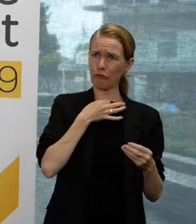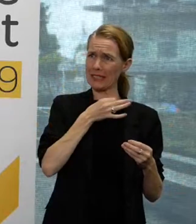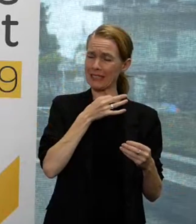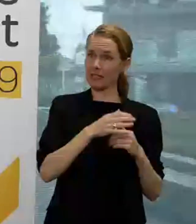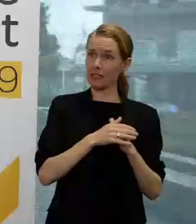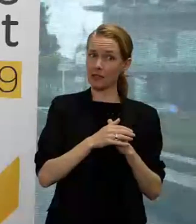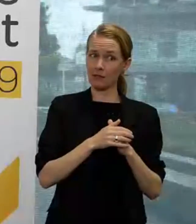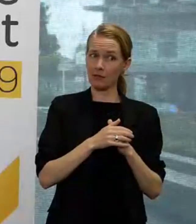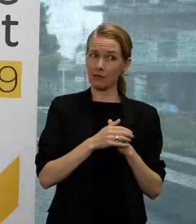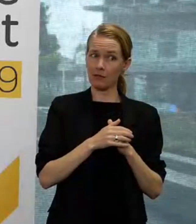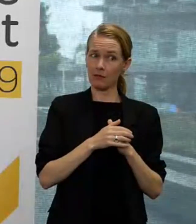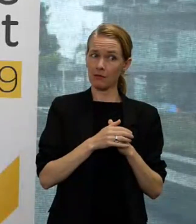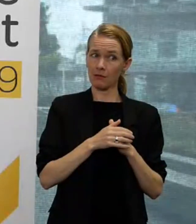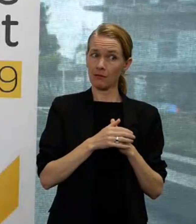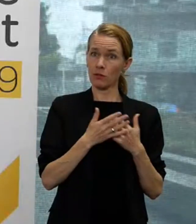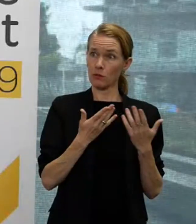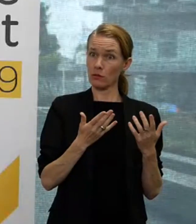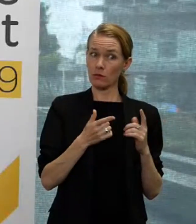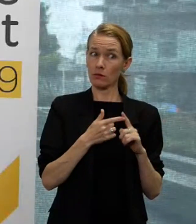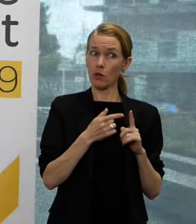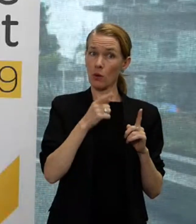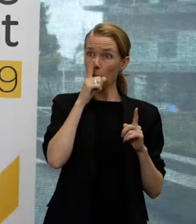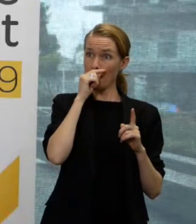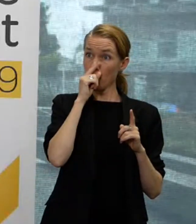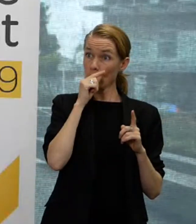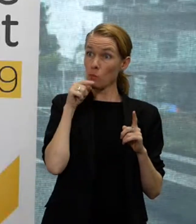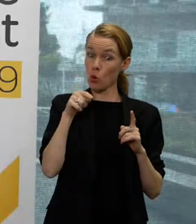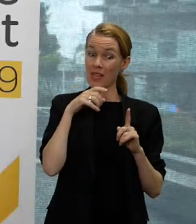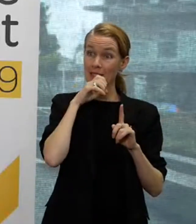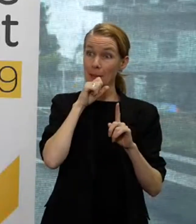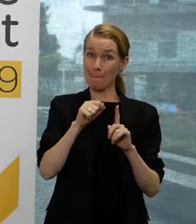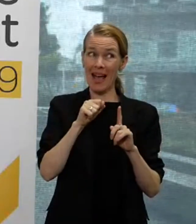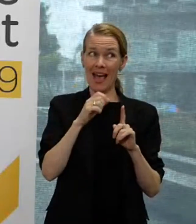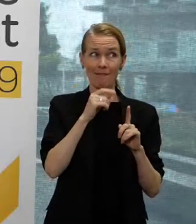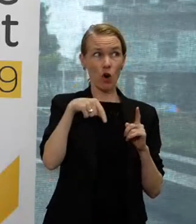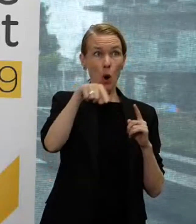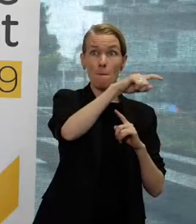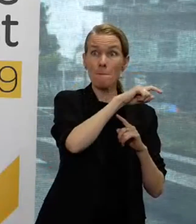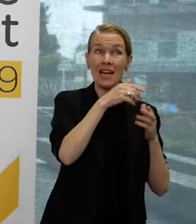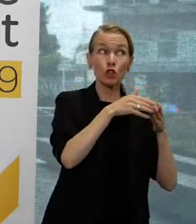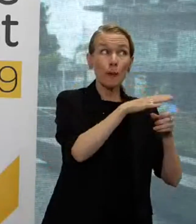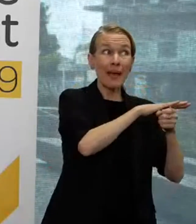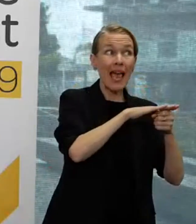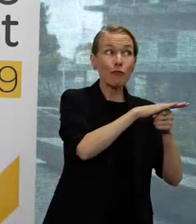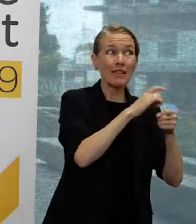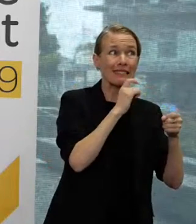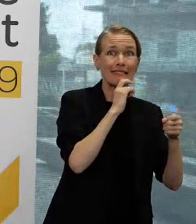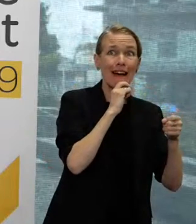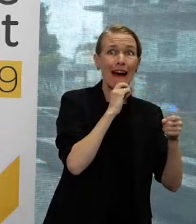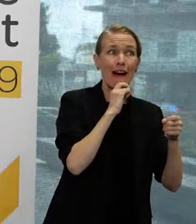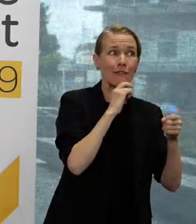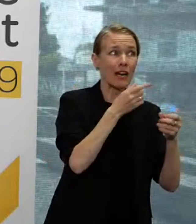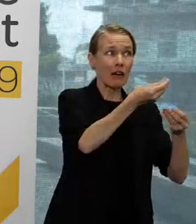but there is . There's a chance he may have picked it up in the community,